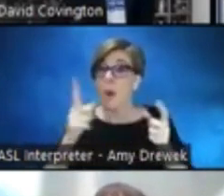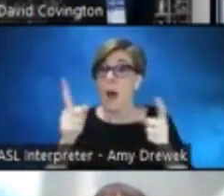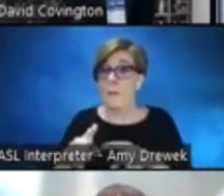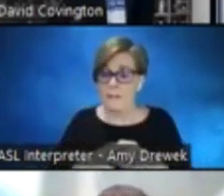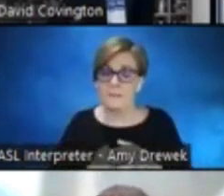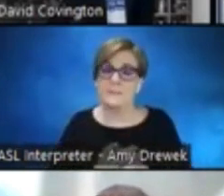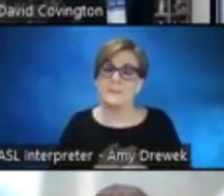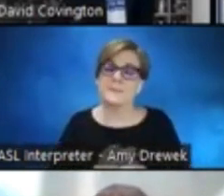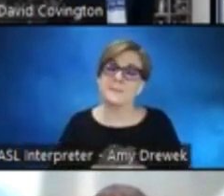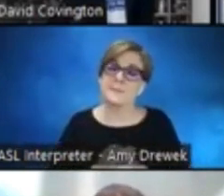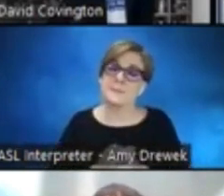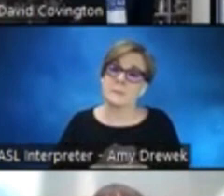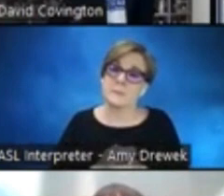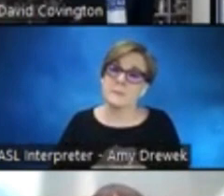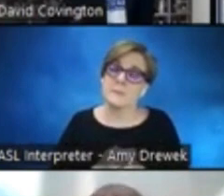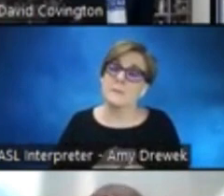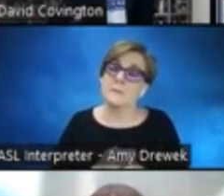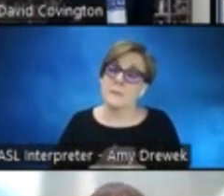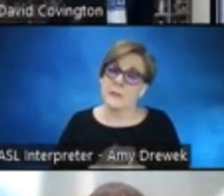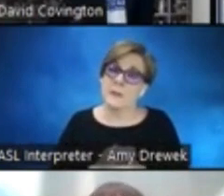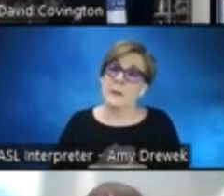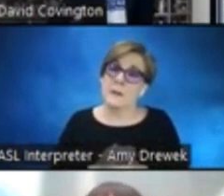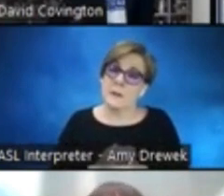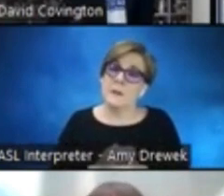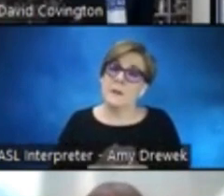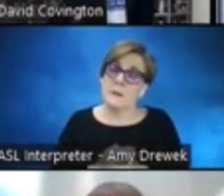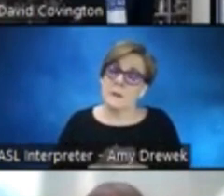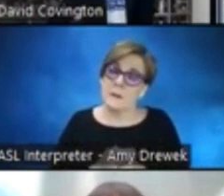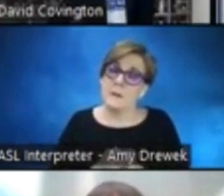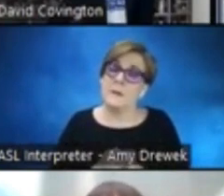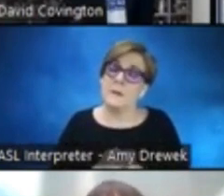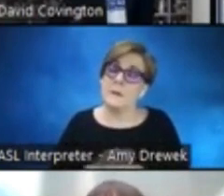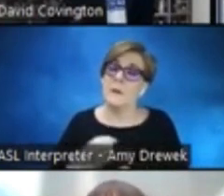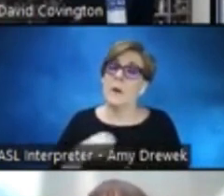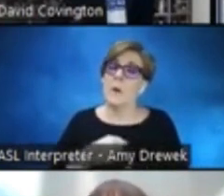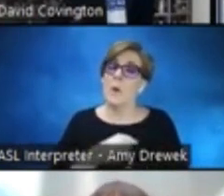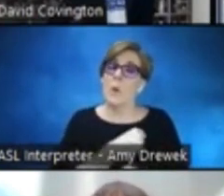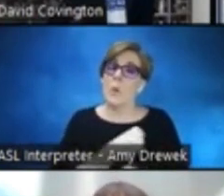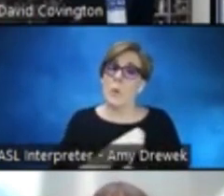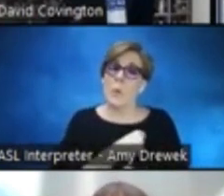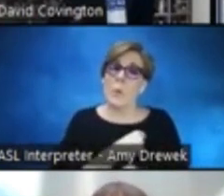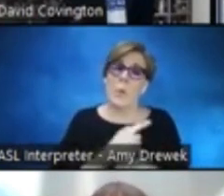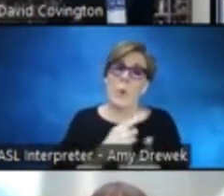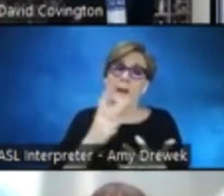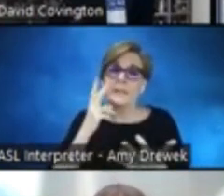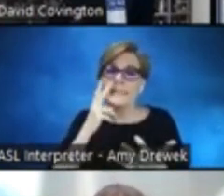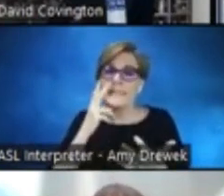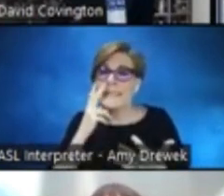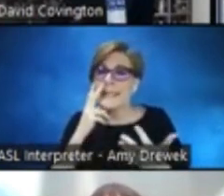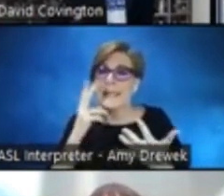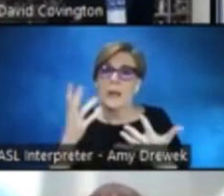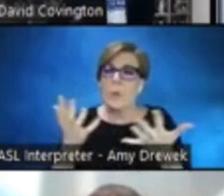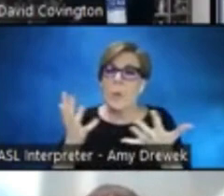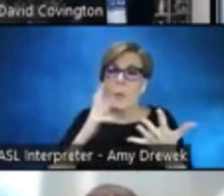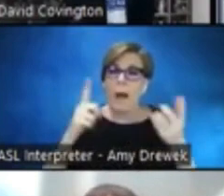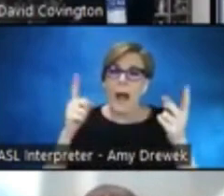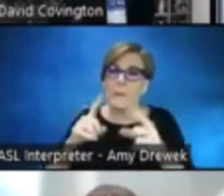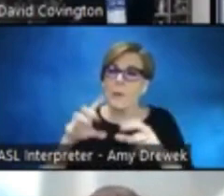WE HAVE TEXT OF THAT AND WE ARE STILL WAITING TO SEE HOW 988 WILL FALL THIS THOSE AREAS, BUT LOOKING FORWARD TO